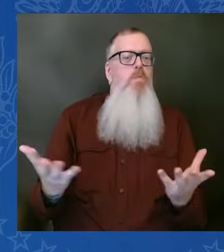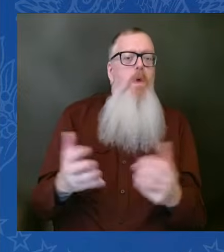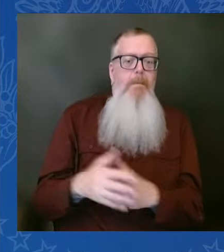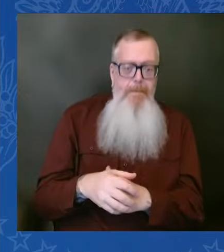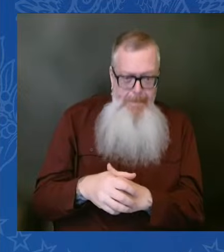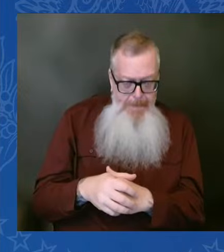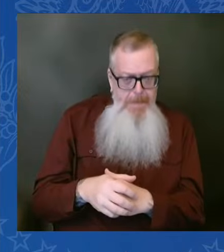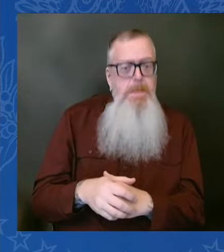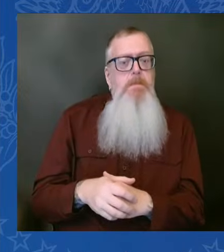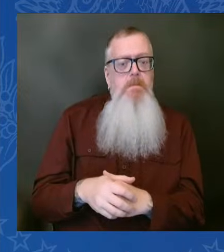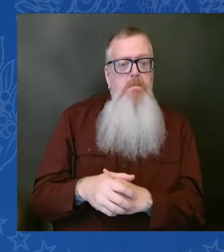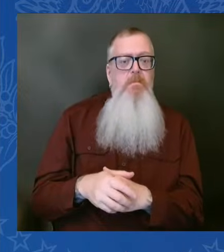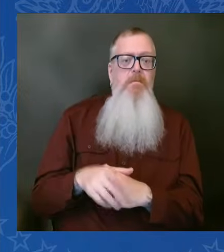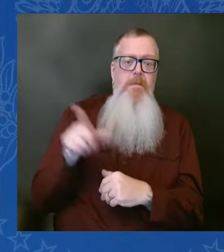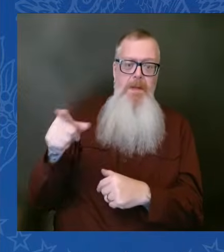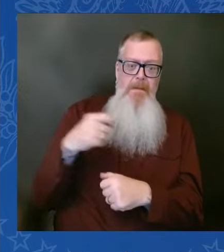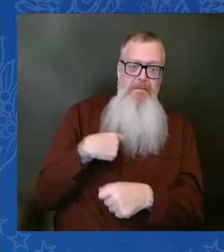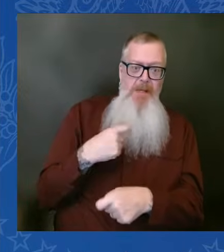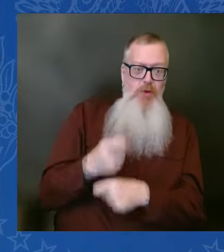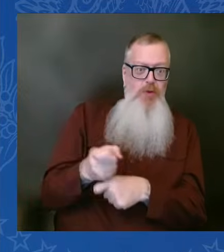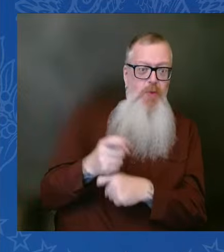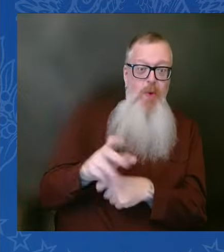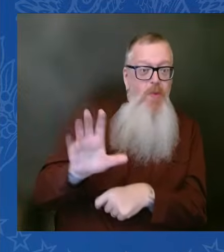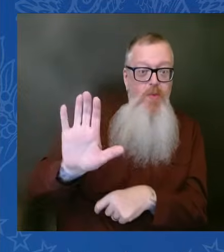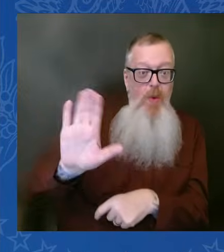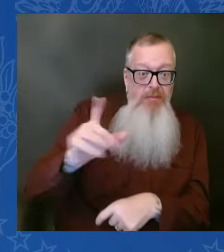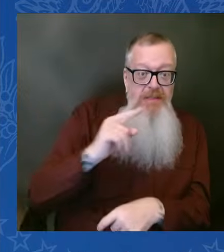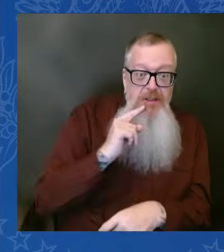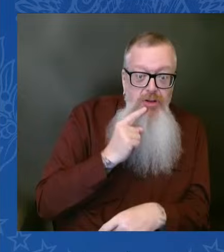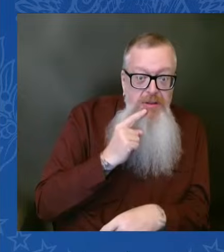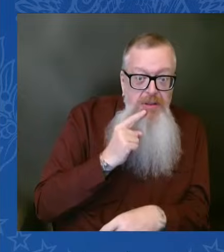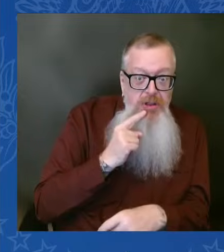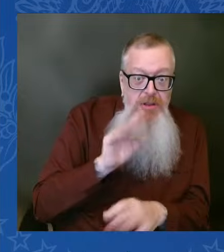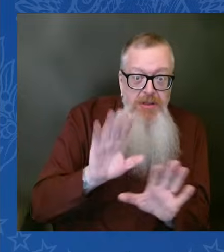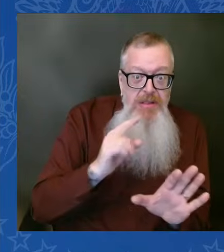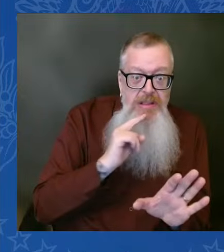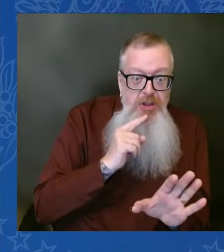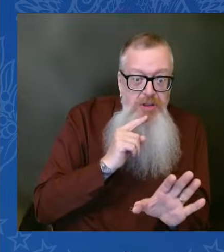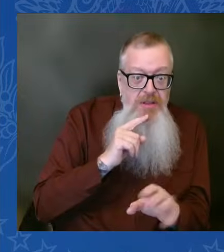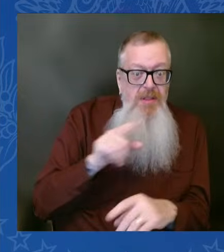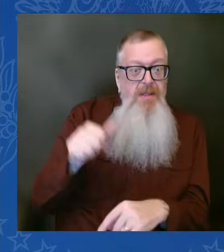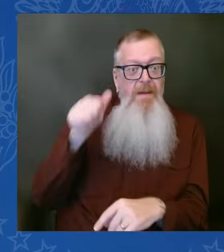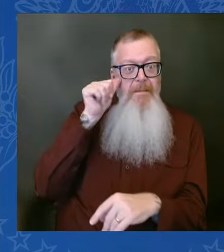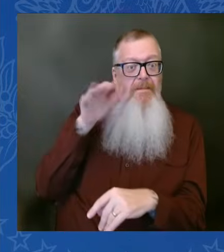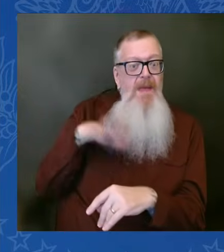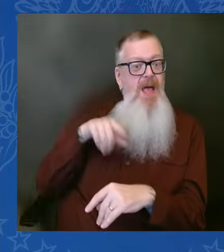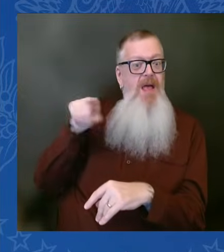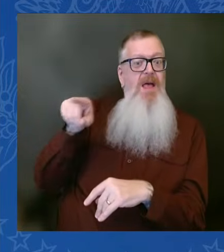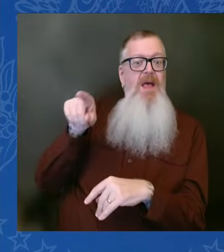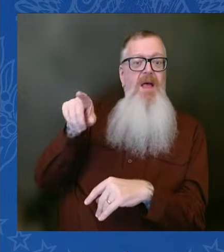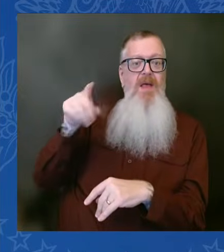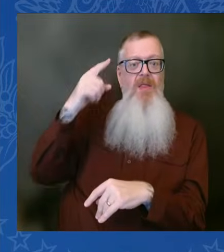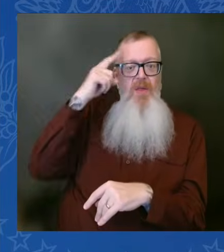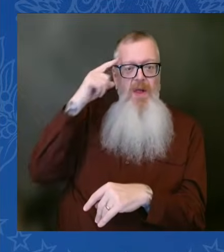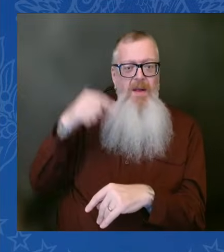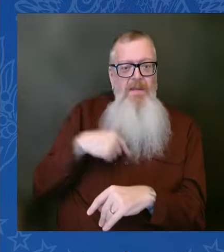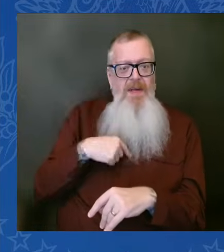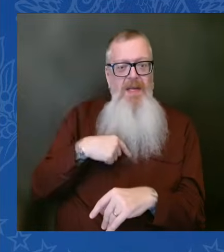He didn’t think I was so brilliant going overseas there. But all kidding aside, I came into office with a different vision for America